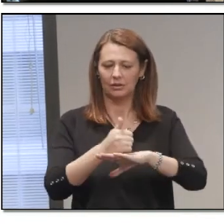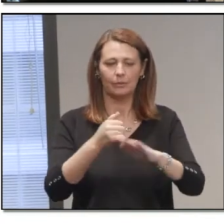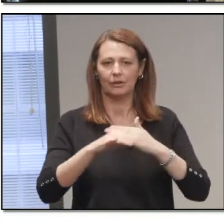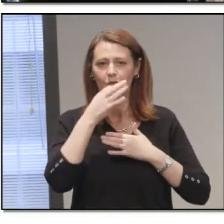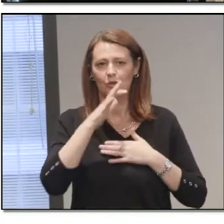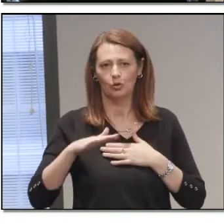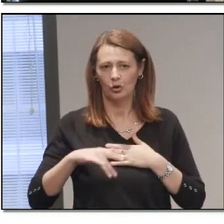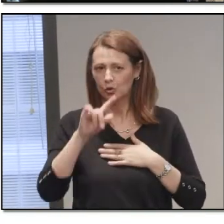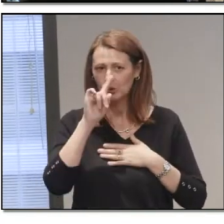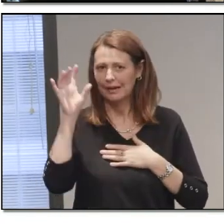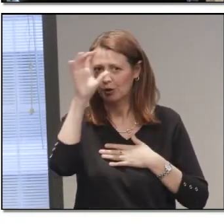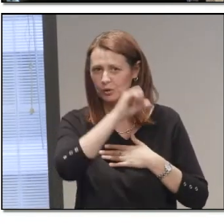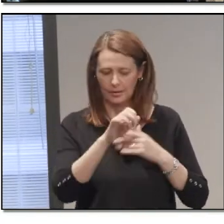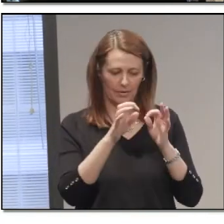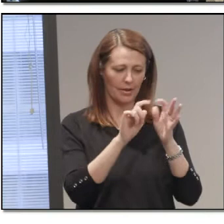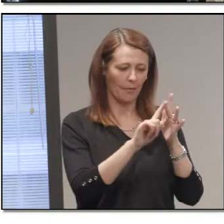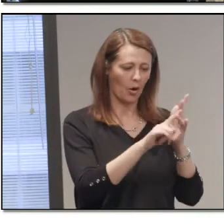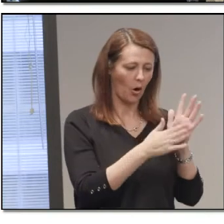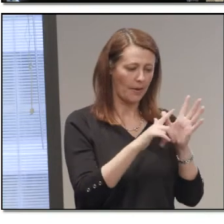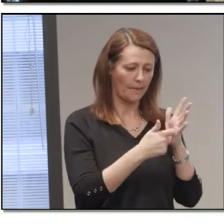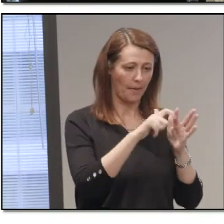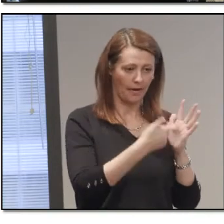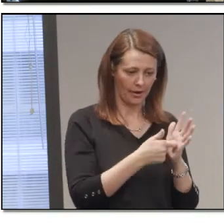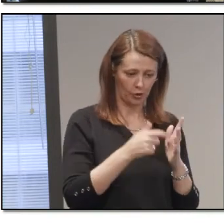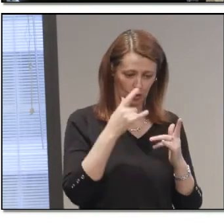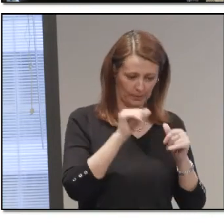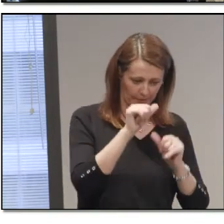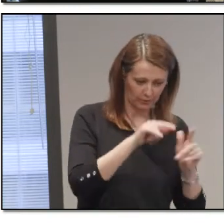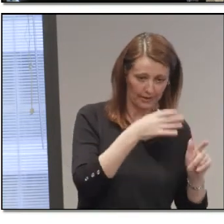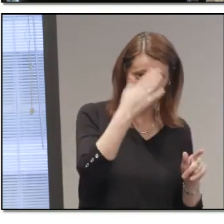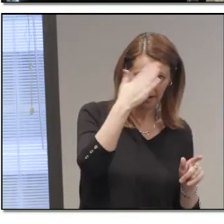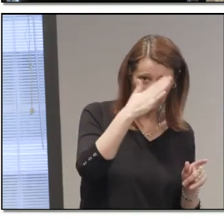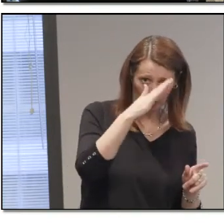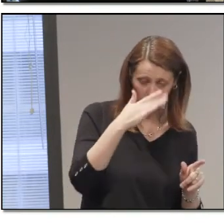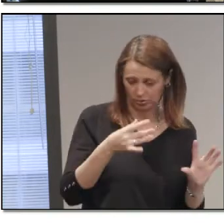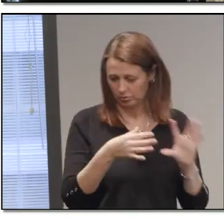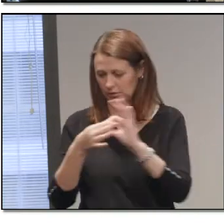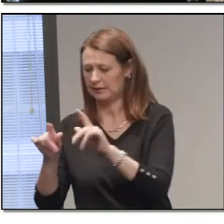assume that the biomarker that you measure in an adult is relevant to a child, because of the